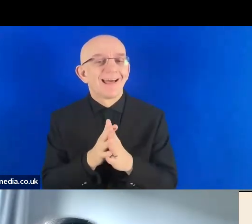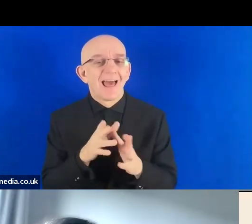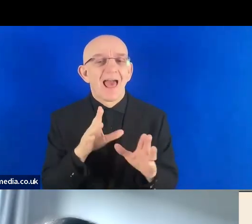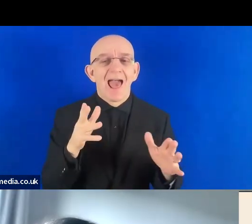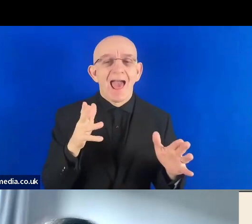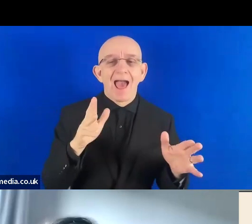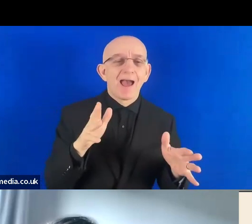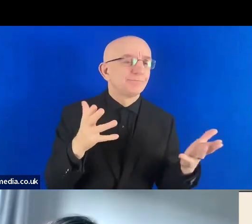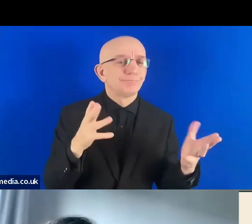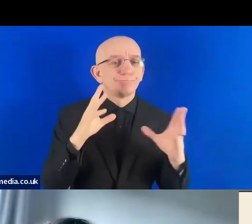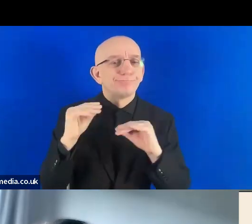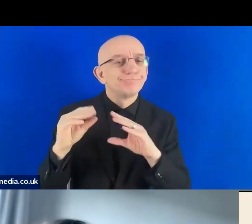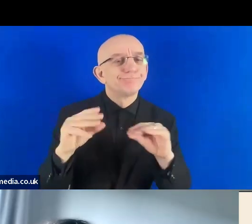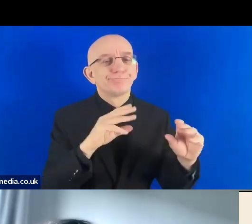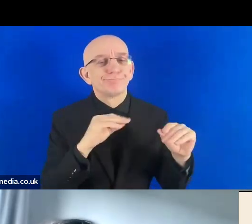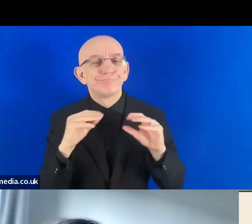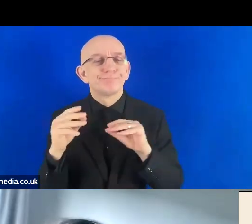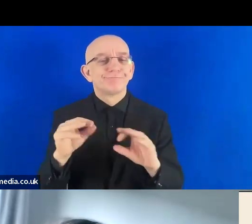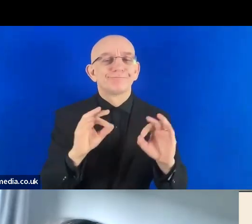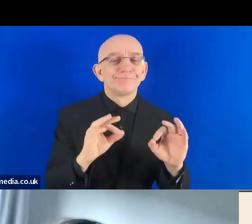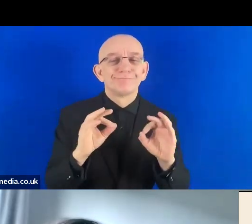Okay, so I really make sure not to miss my flight as